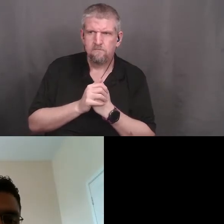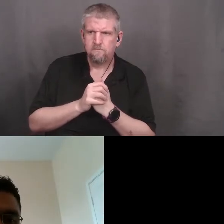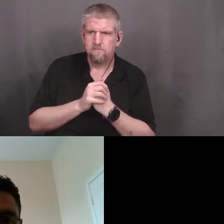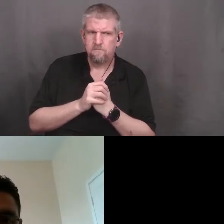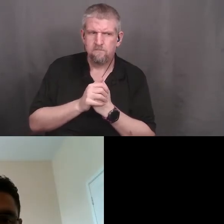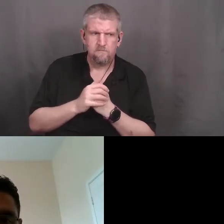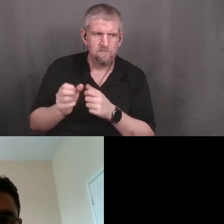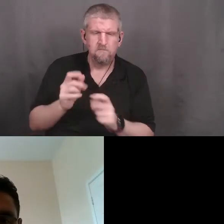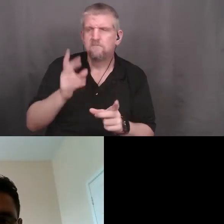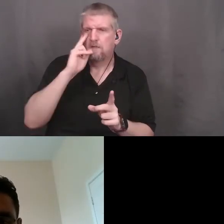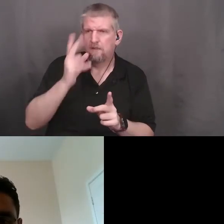Oh, I see you, there you go.